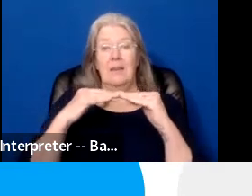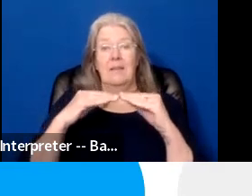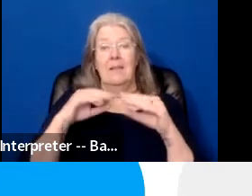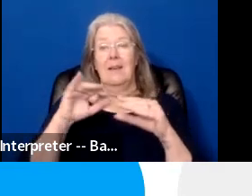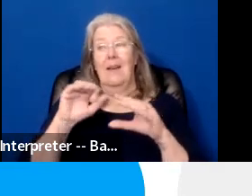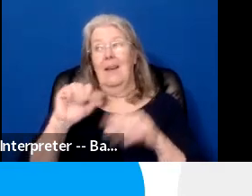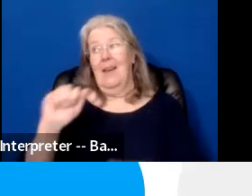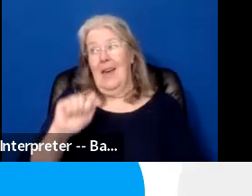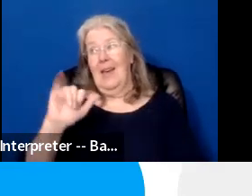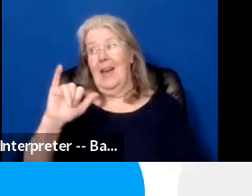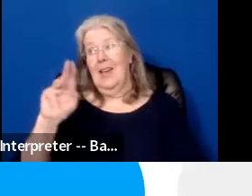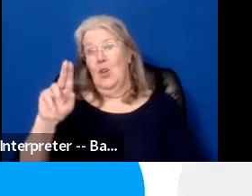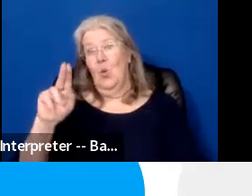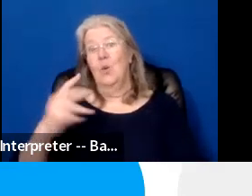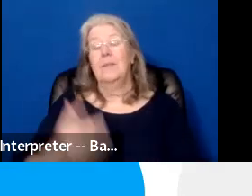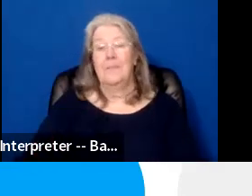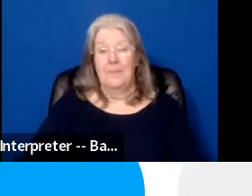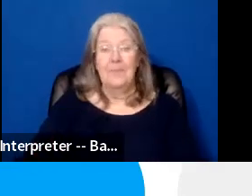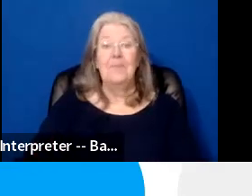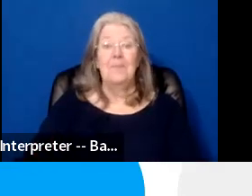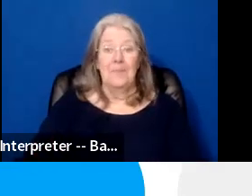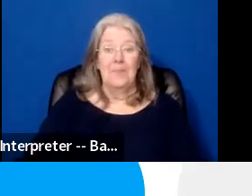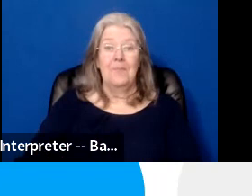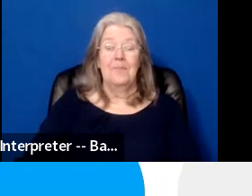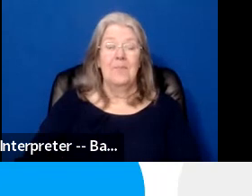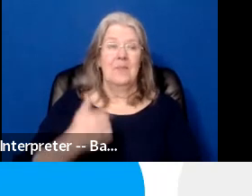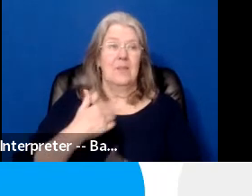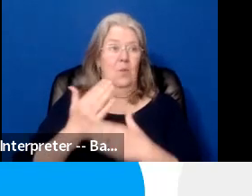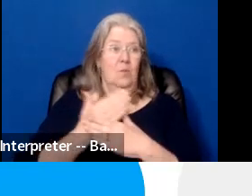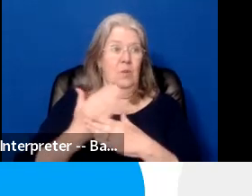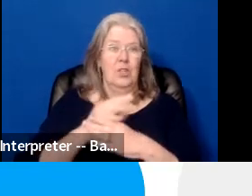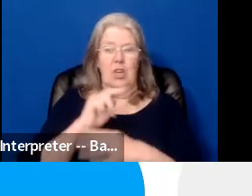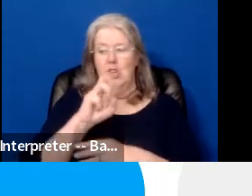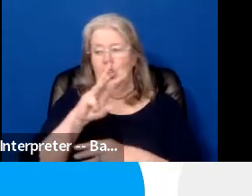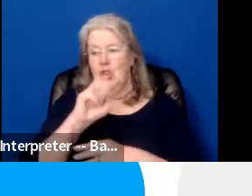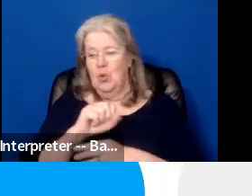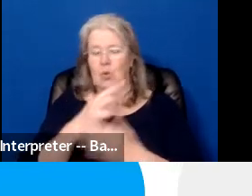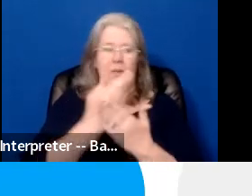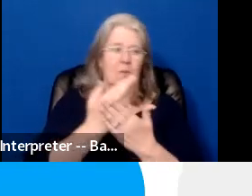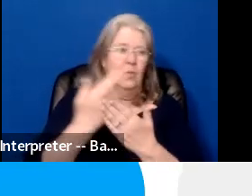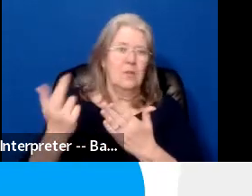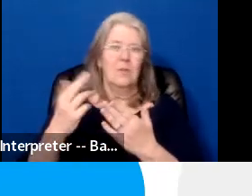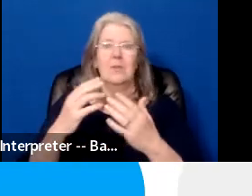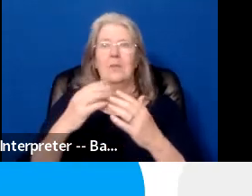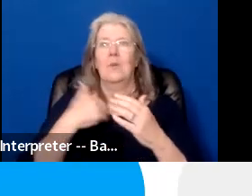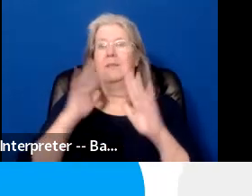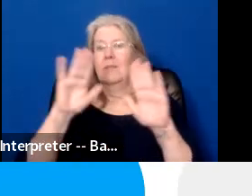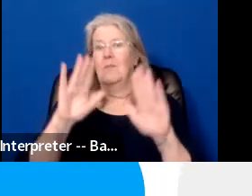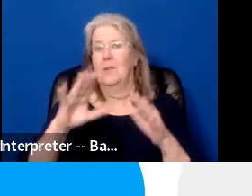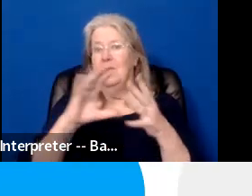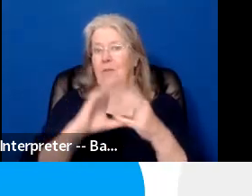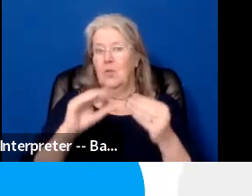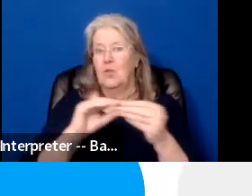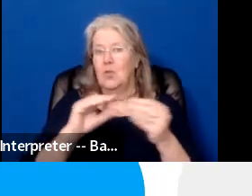you know, various news resources about COVID- 19. We have some great stories that we have